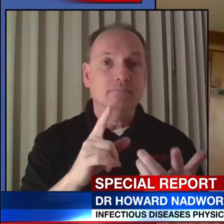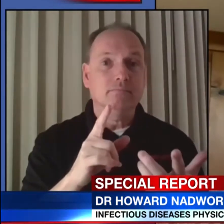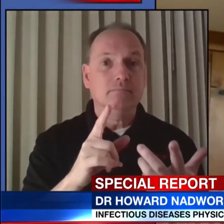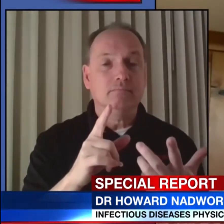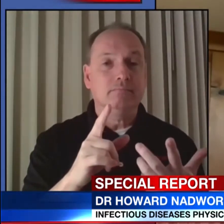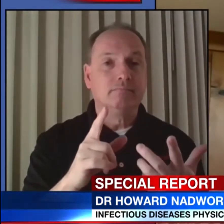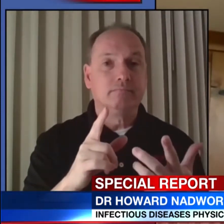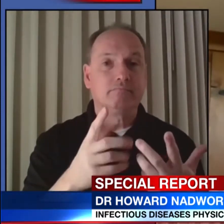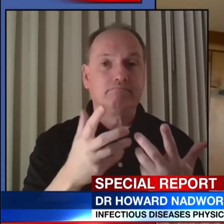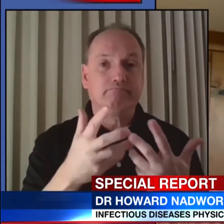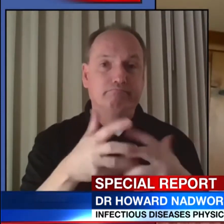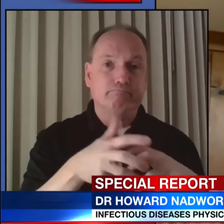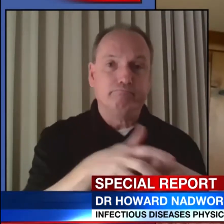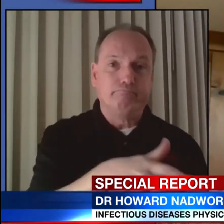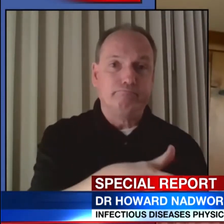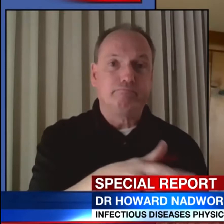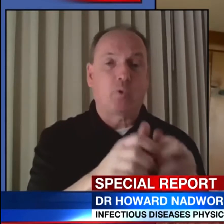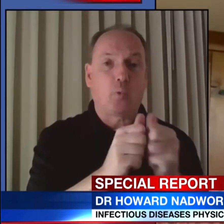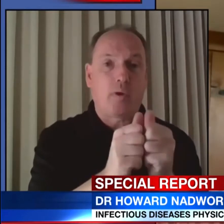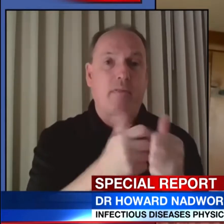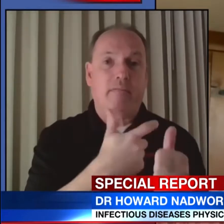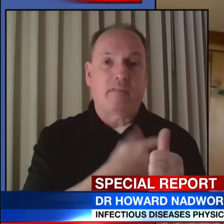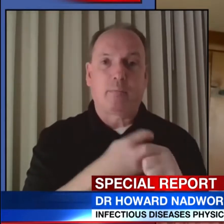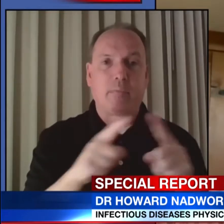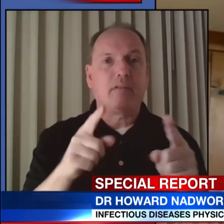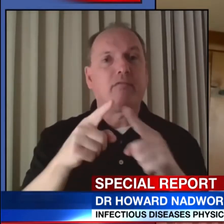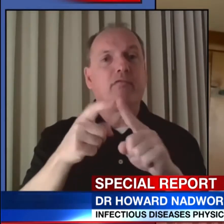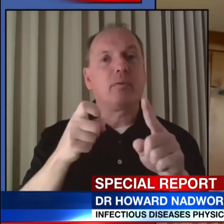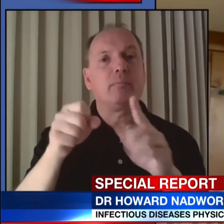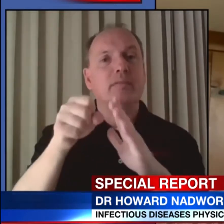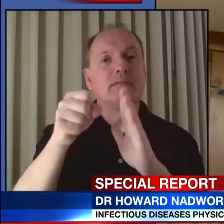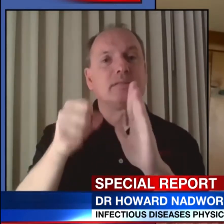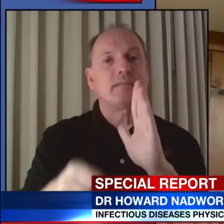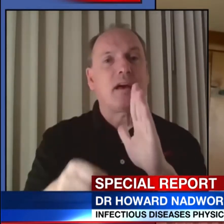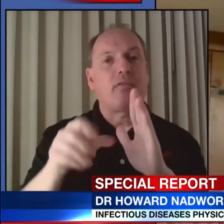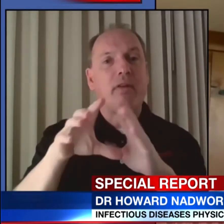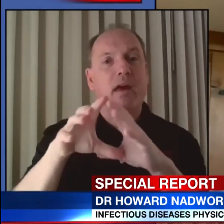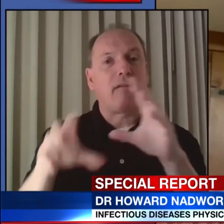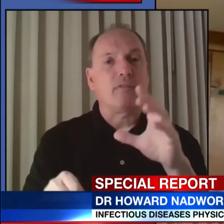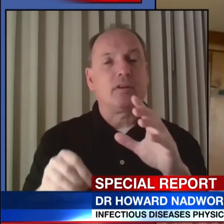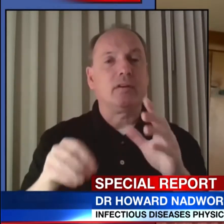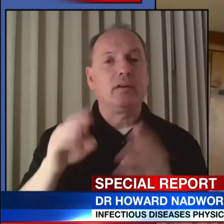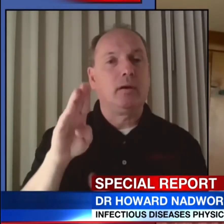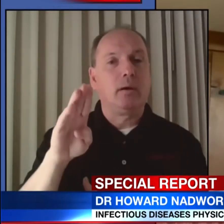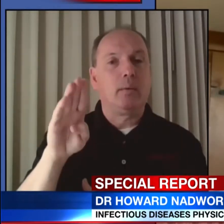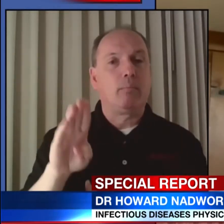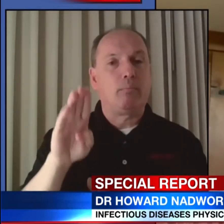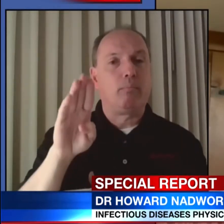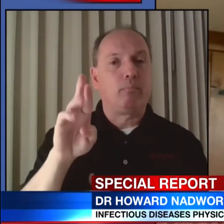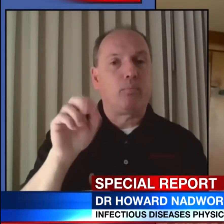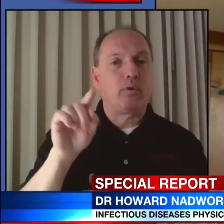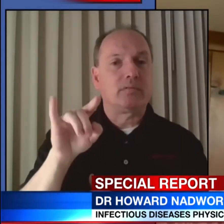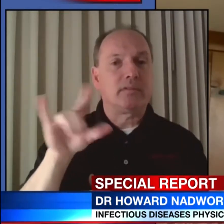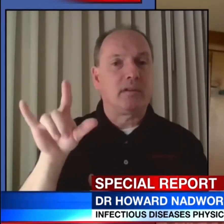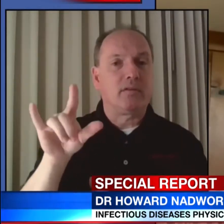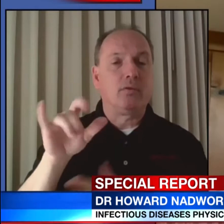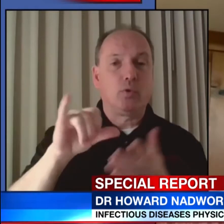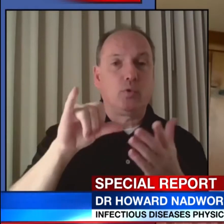THAT HAVE HAD COVID-19 IS NOT IMMUNE FROM THE NEW STRAIN. IT IS IMMUNE FROM THE VACCINATION.